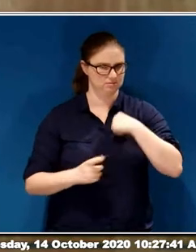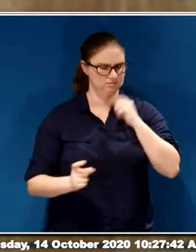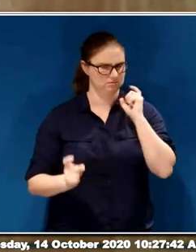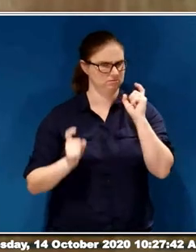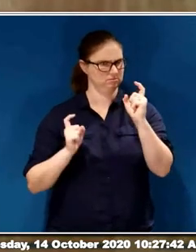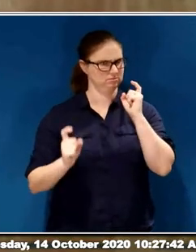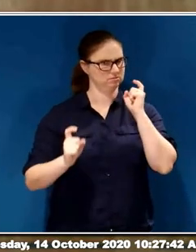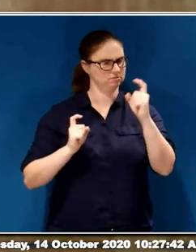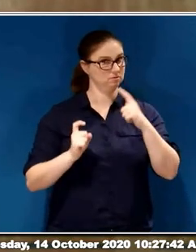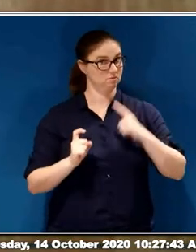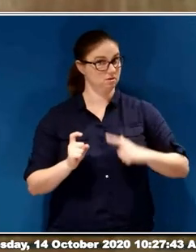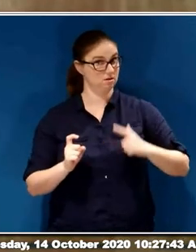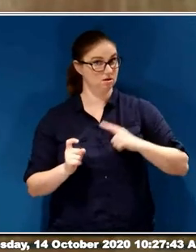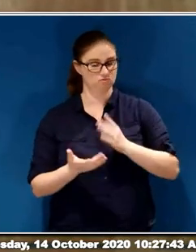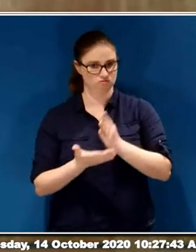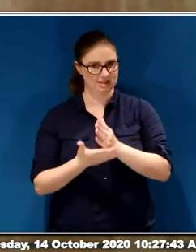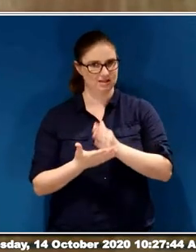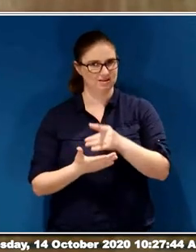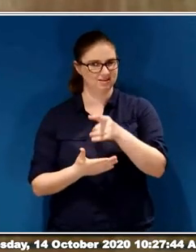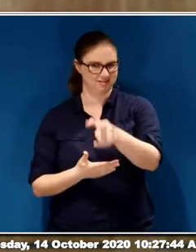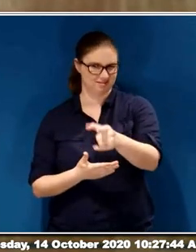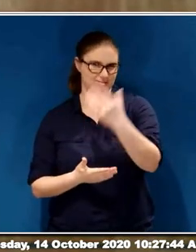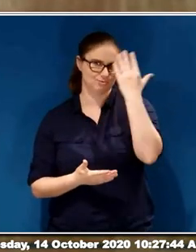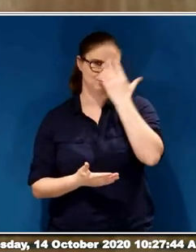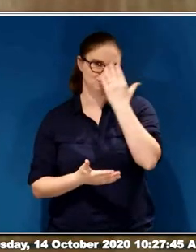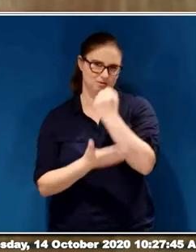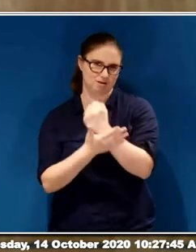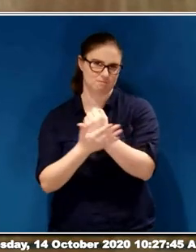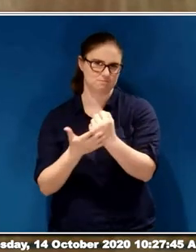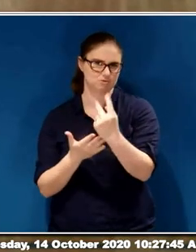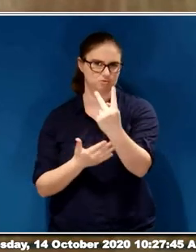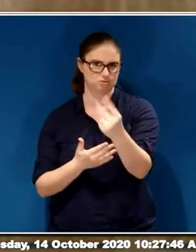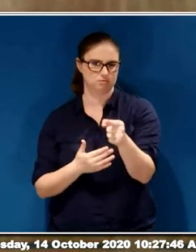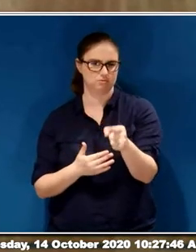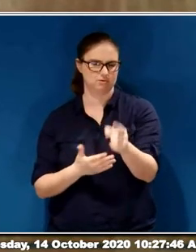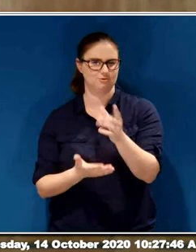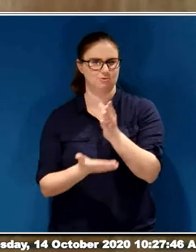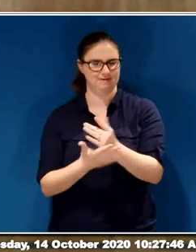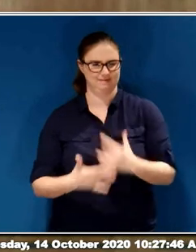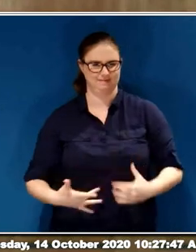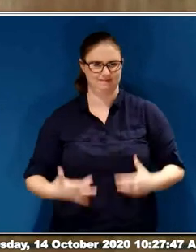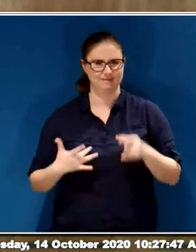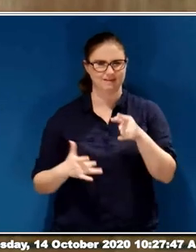School 2 were focusing on managing the behaviour rather than looking at